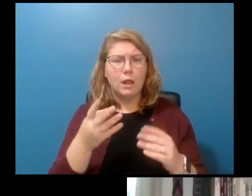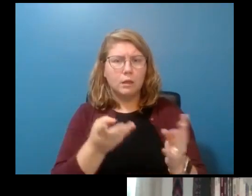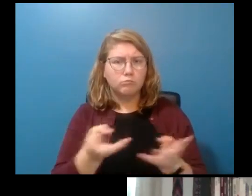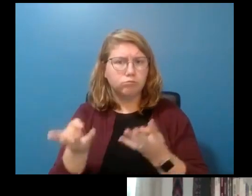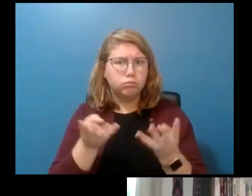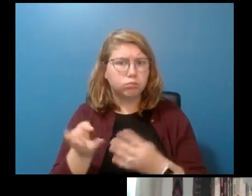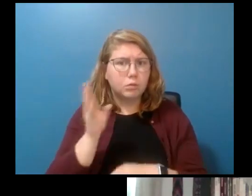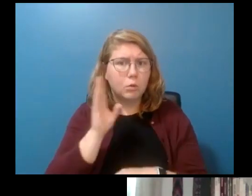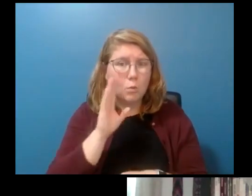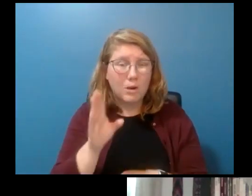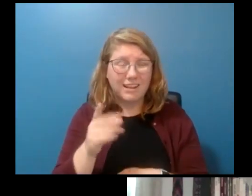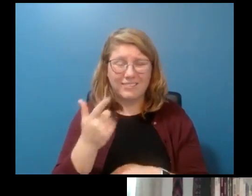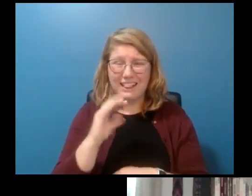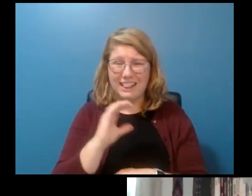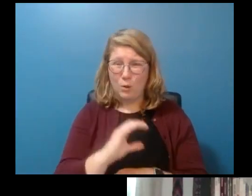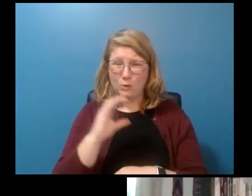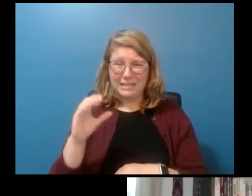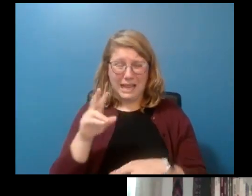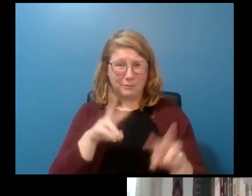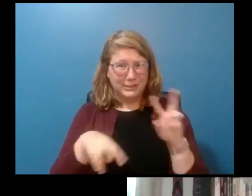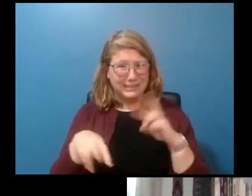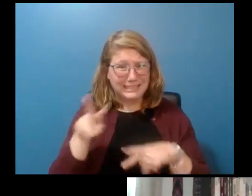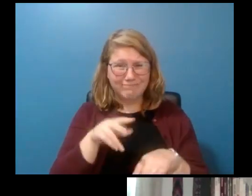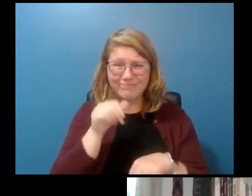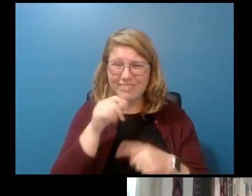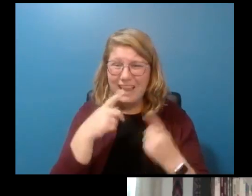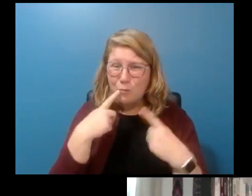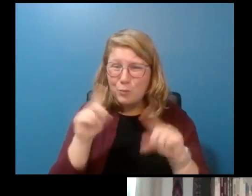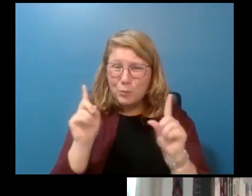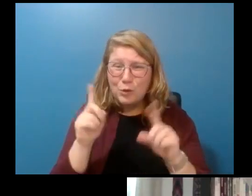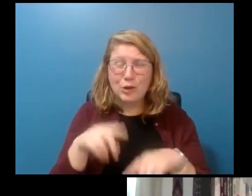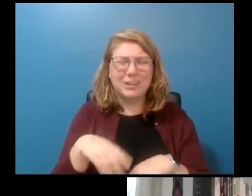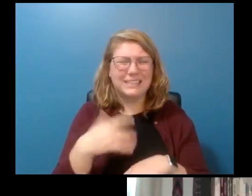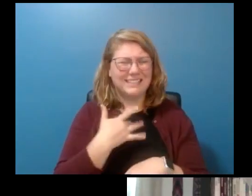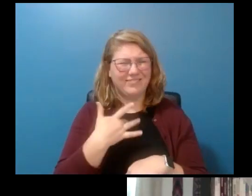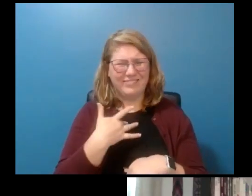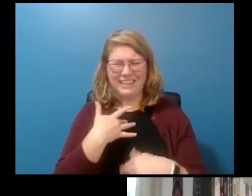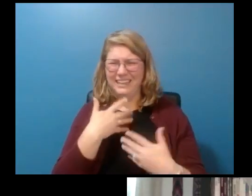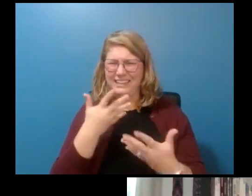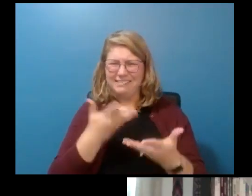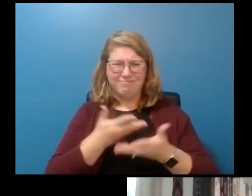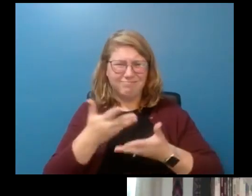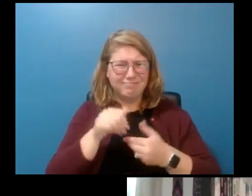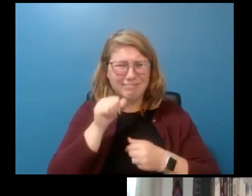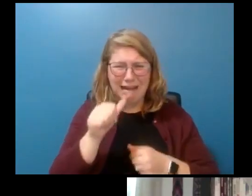for questions, feel free to add any questions or comments. And we promise, we'll get to them,